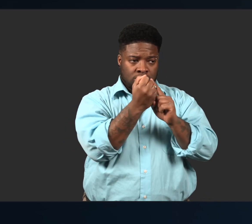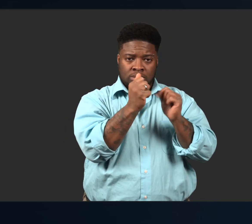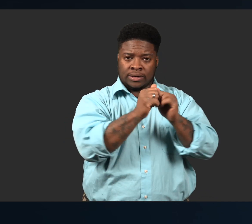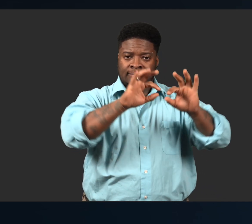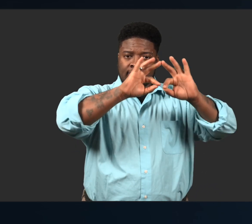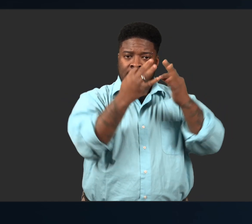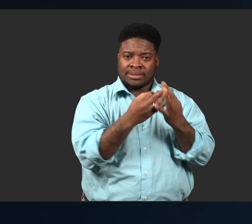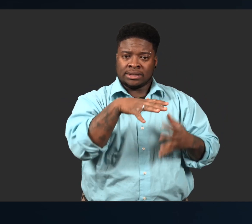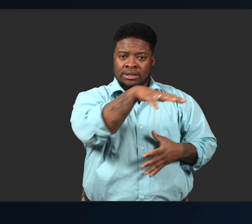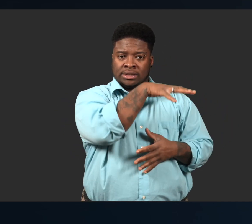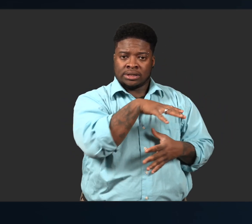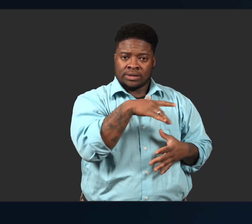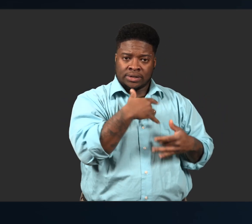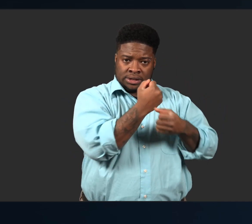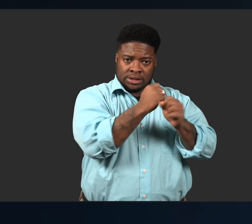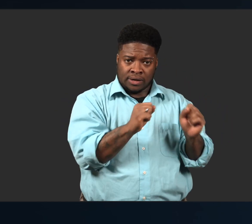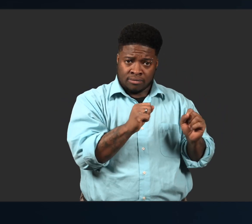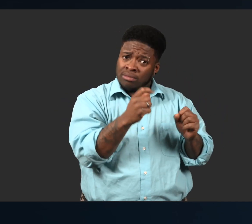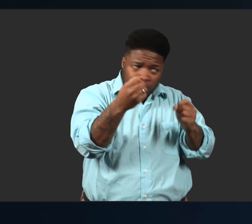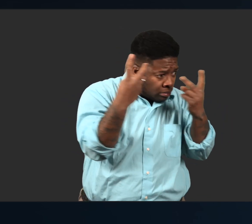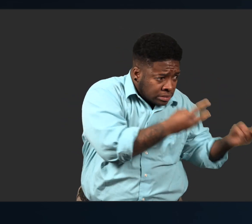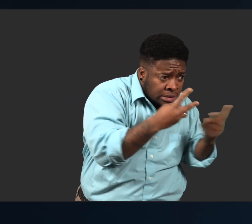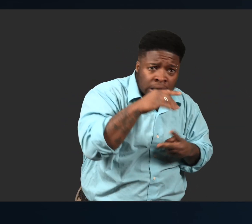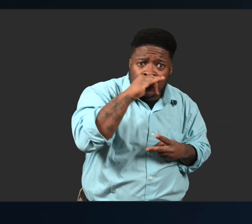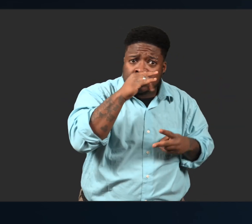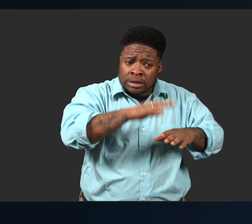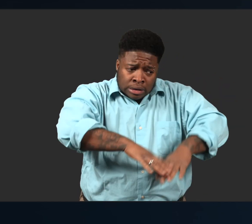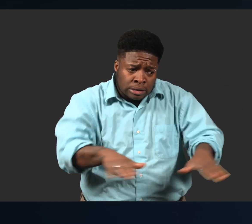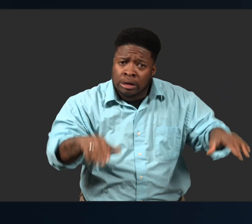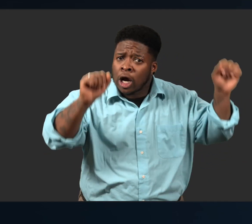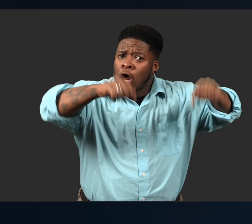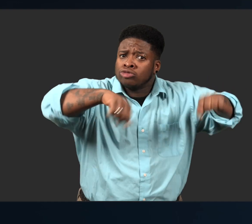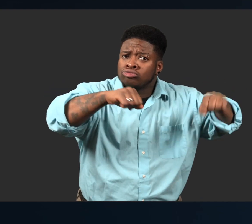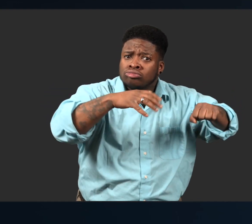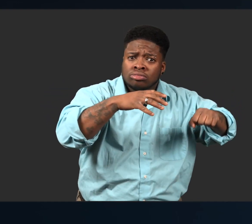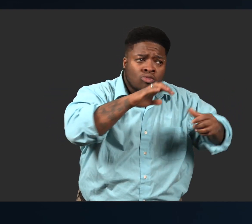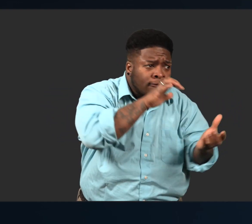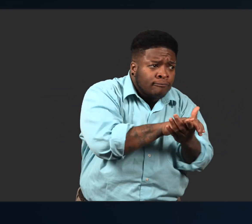social situations with his family, and he feels safe in those situations. He goes to visit his kids and spouse,